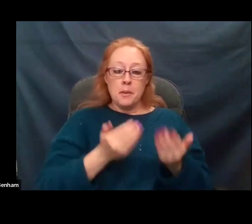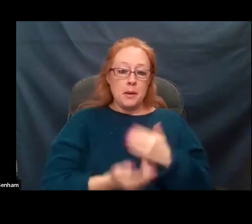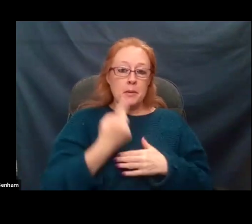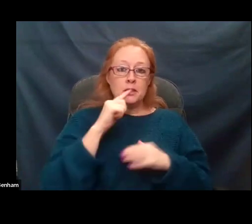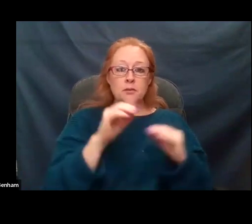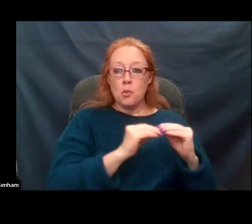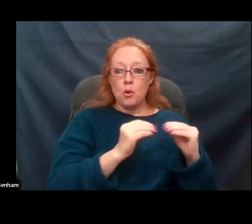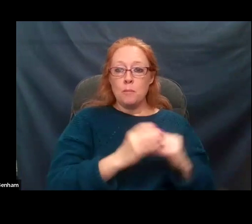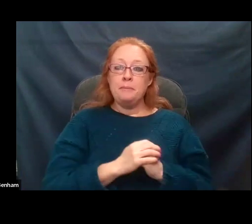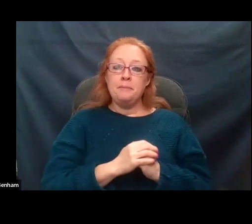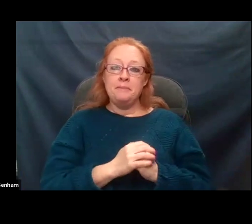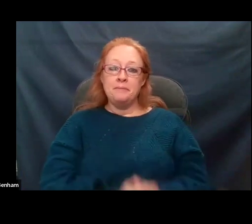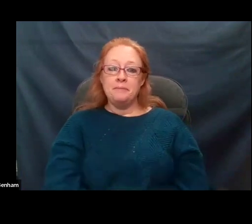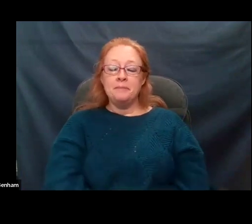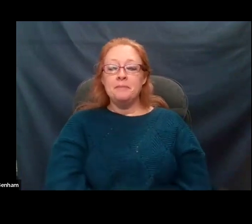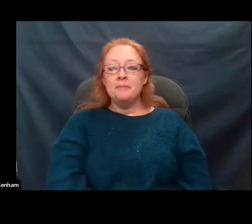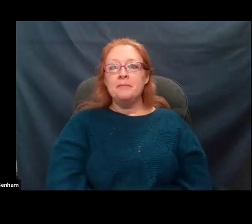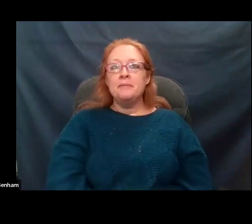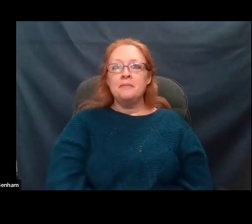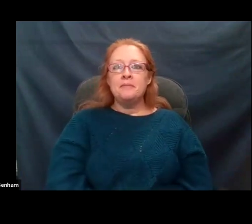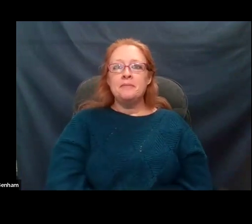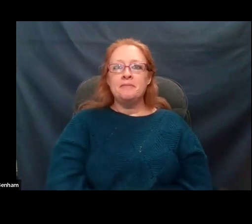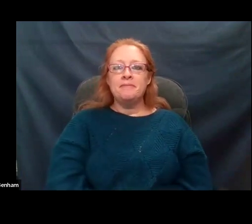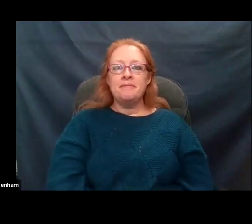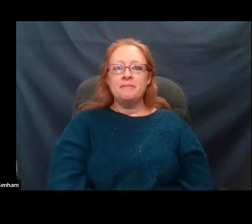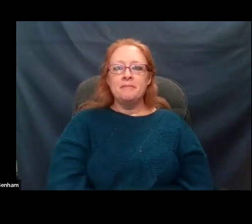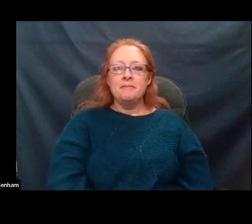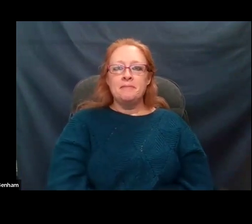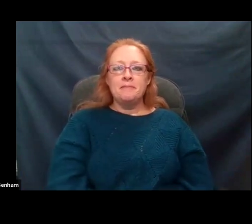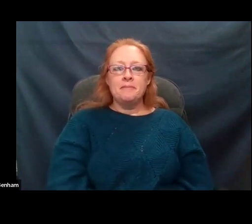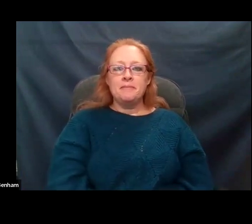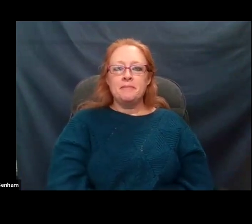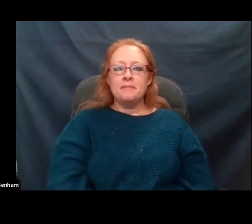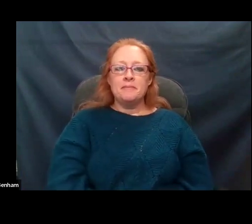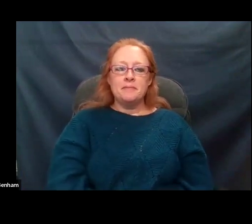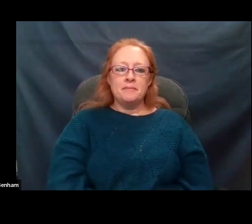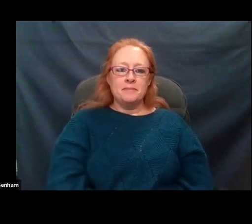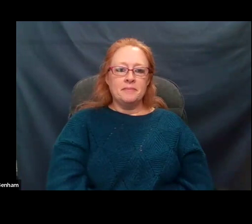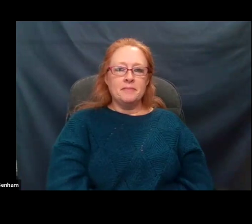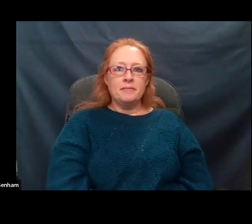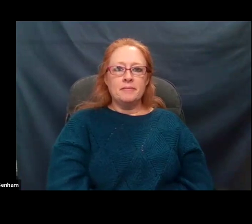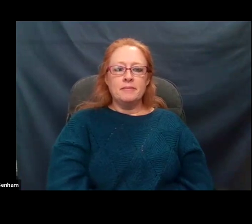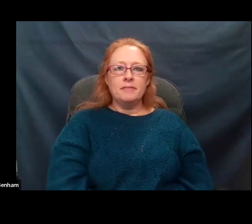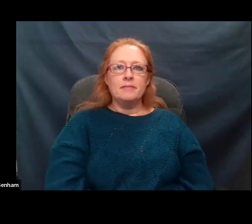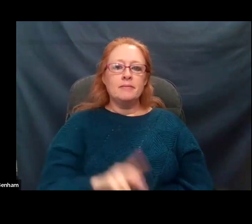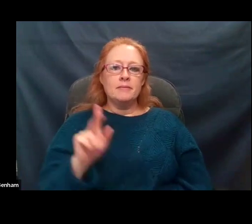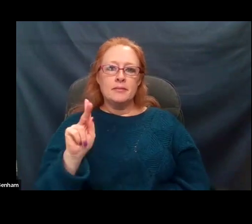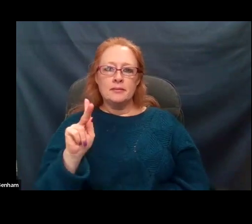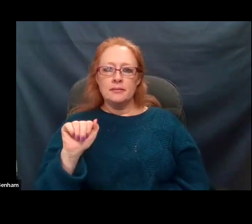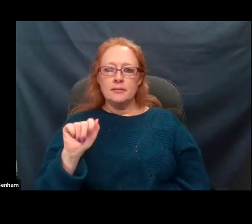Maybe it just for one person.